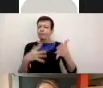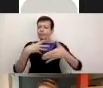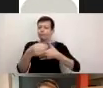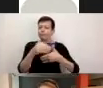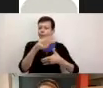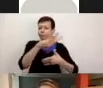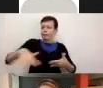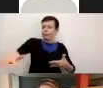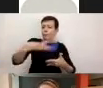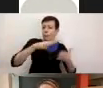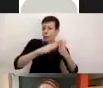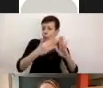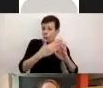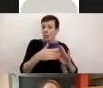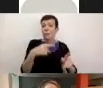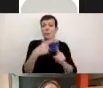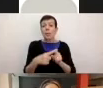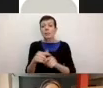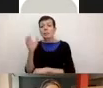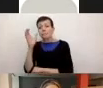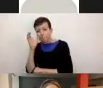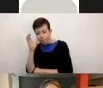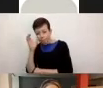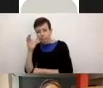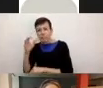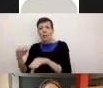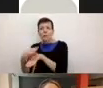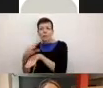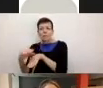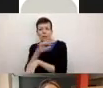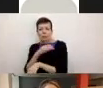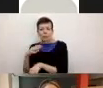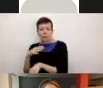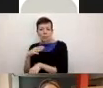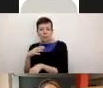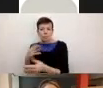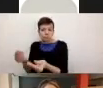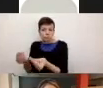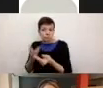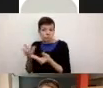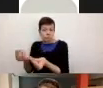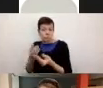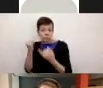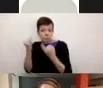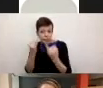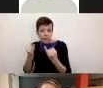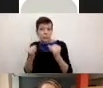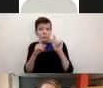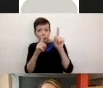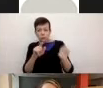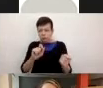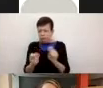the Indigenous advisory to confirm and validate program design and goals.